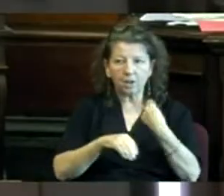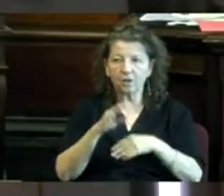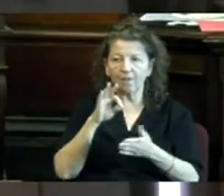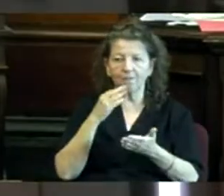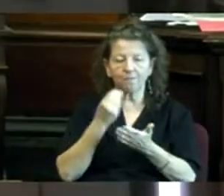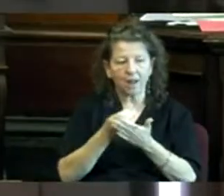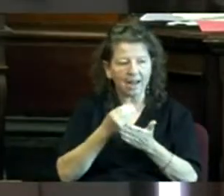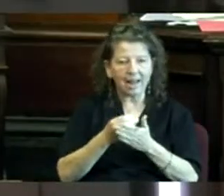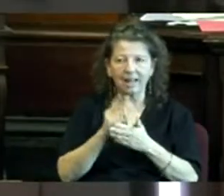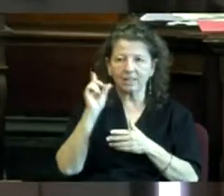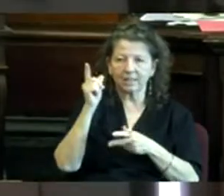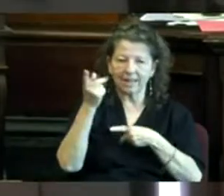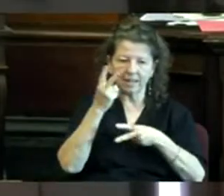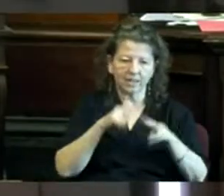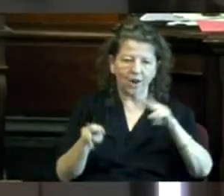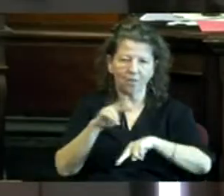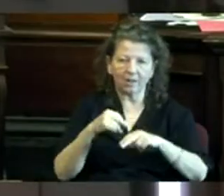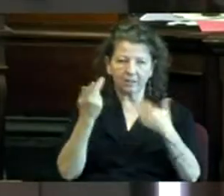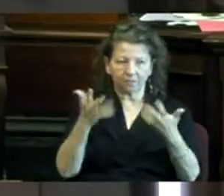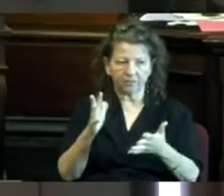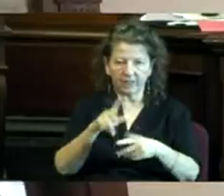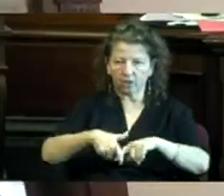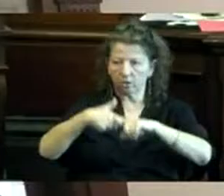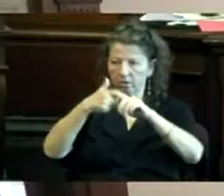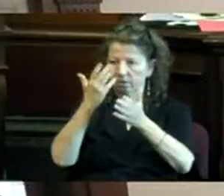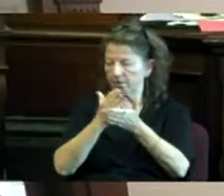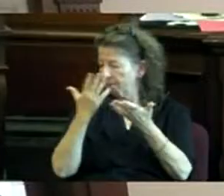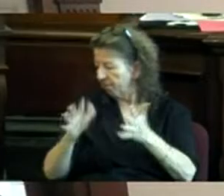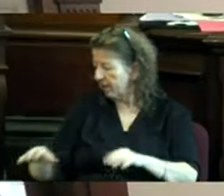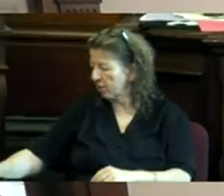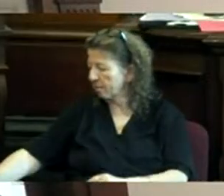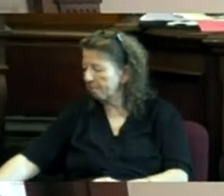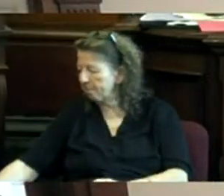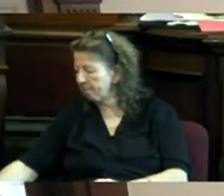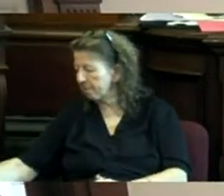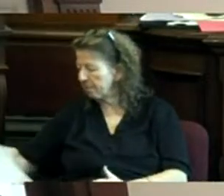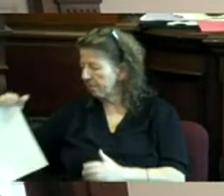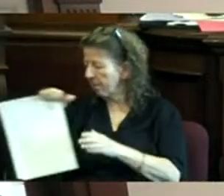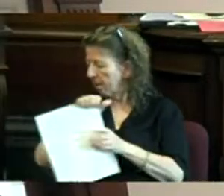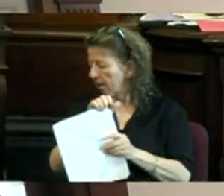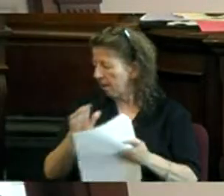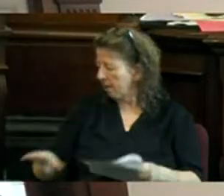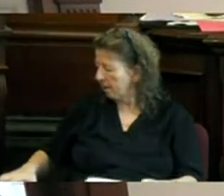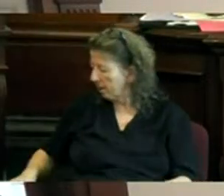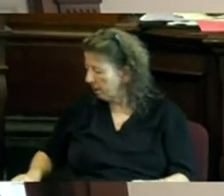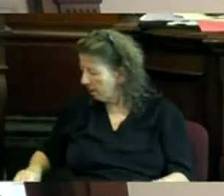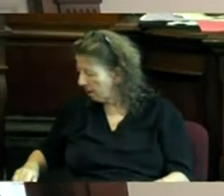opposed? Motion carries. With no further business, the budget,